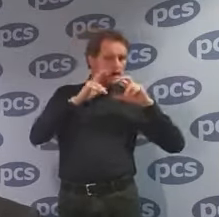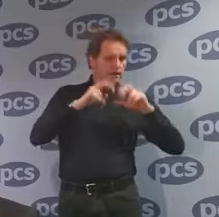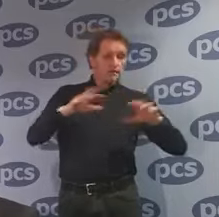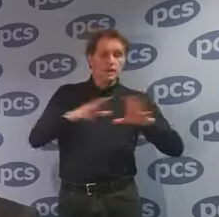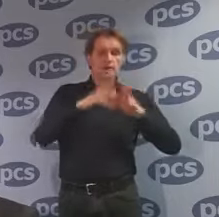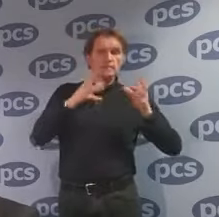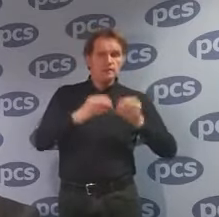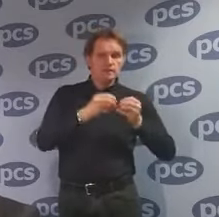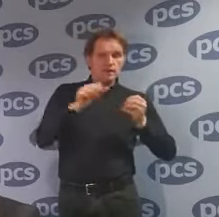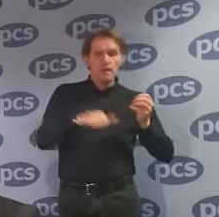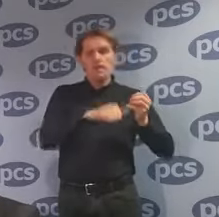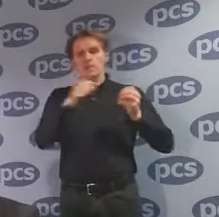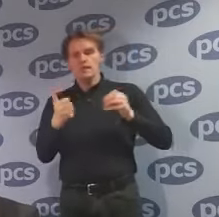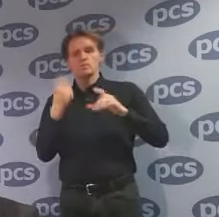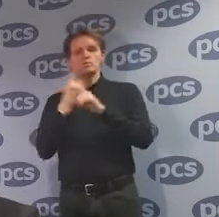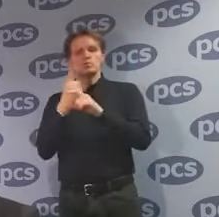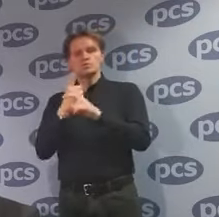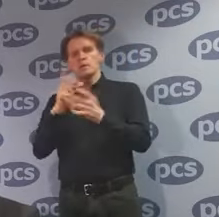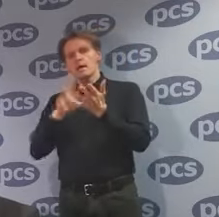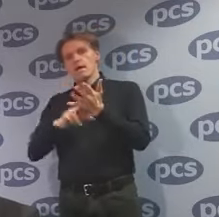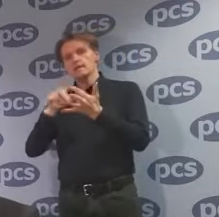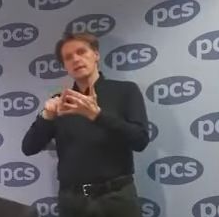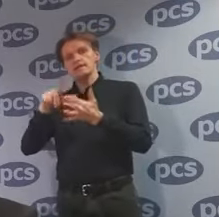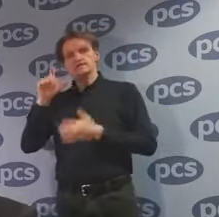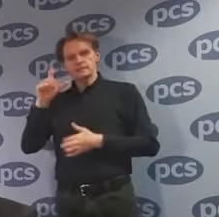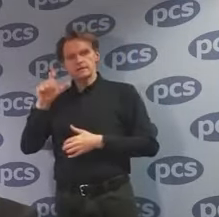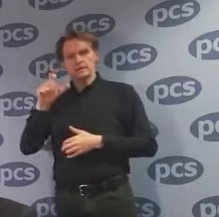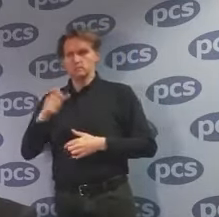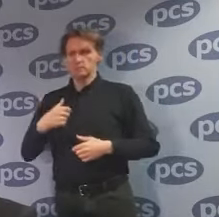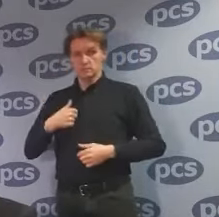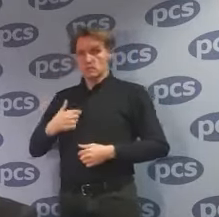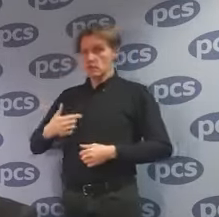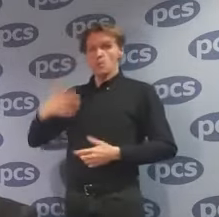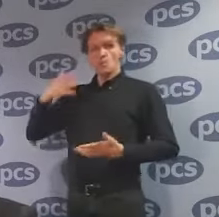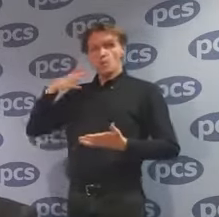and we need to walk this tightrope where we want branches to have the information